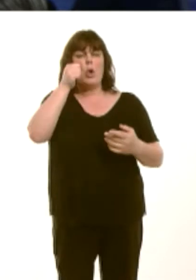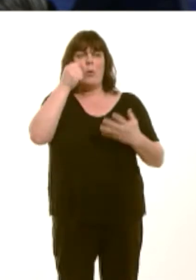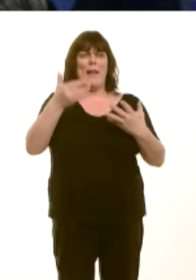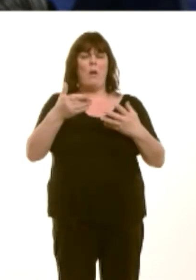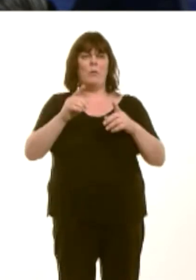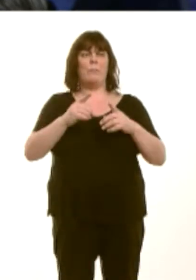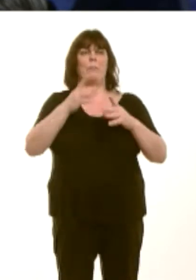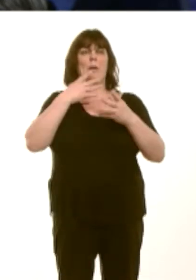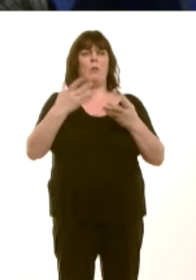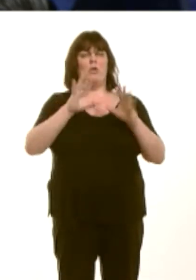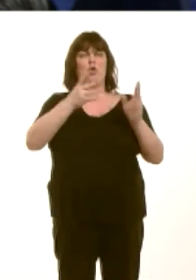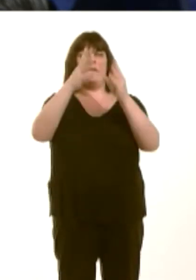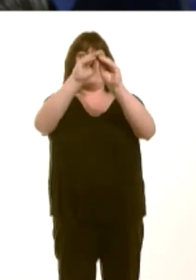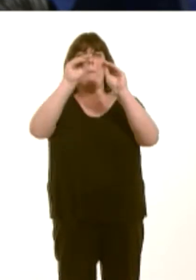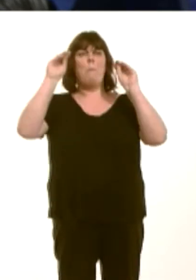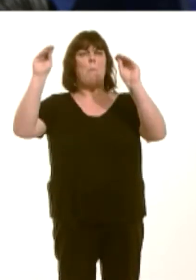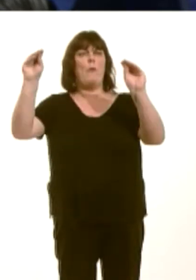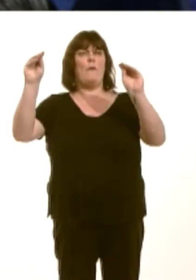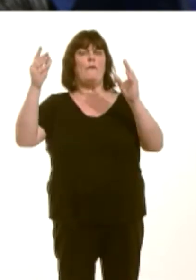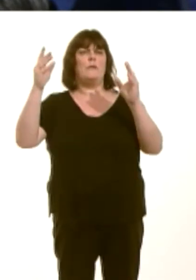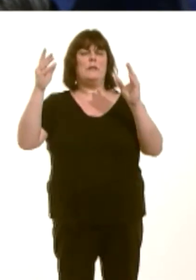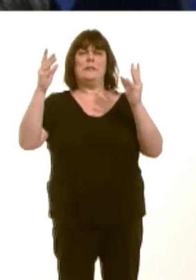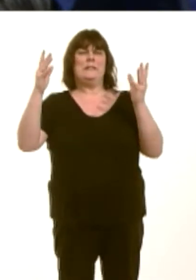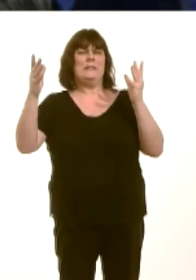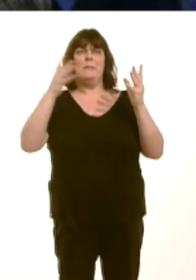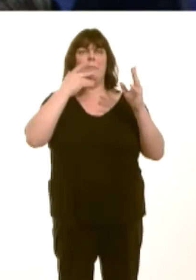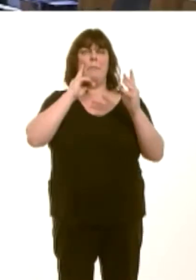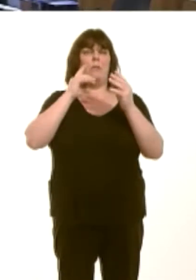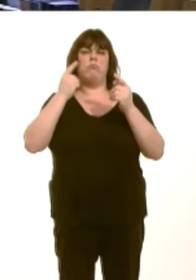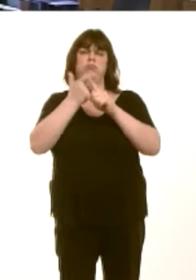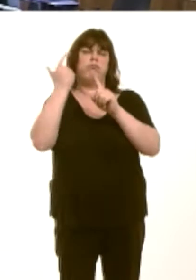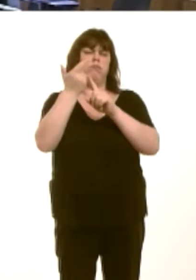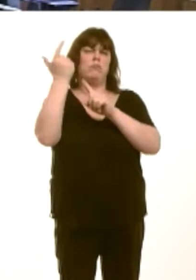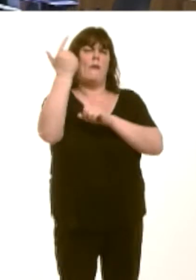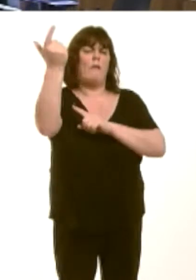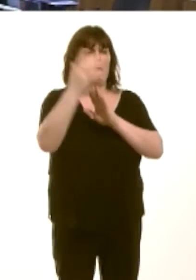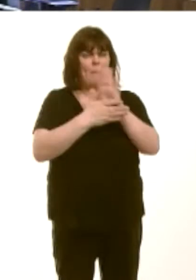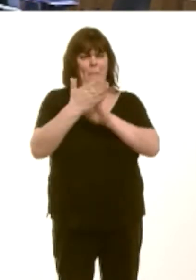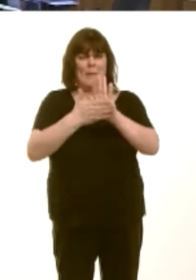more than 20 minutes away, does that not raise significant and basic questions on the health board decision in this context?